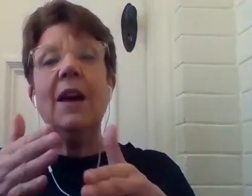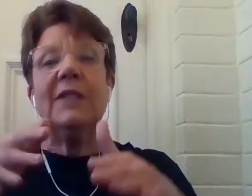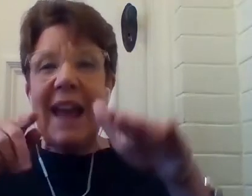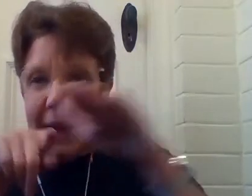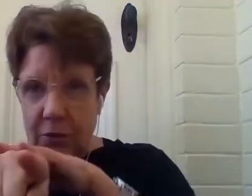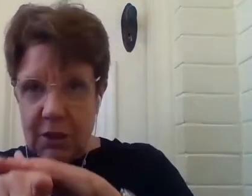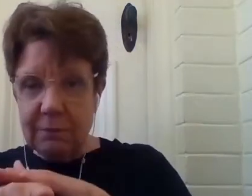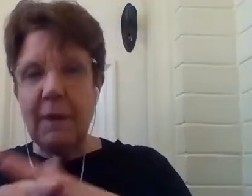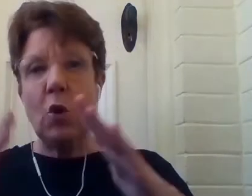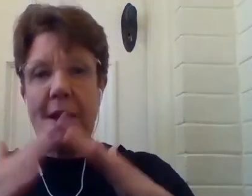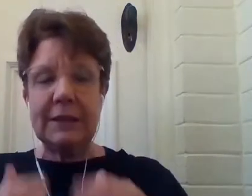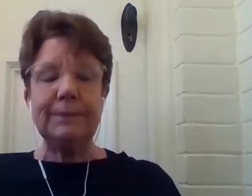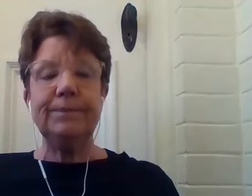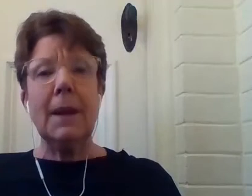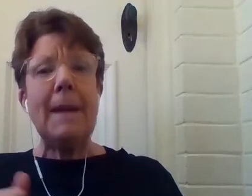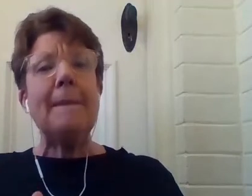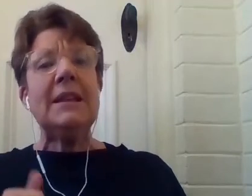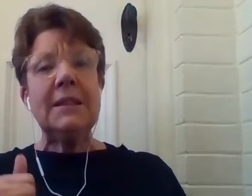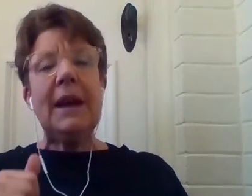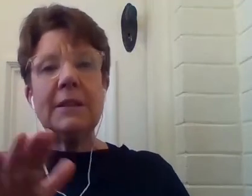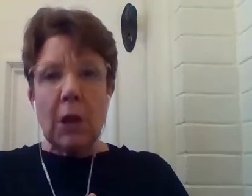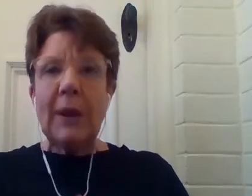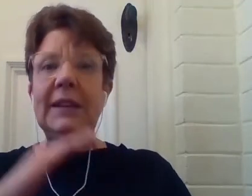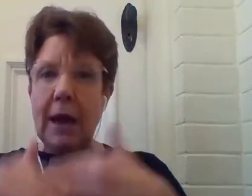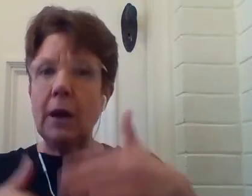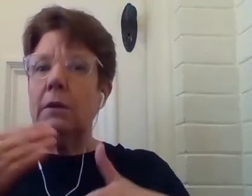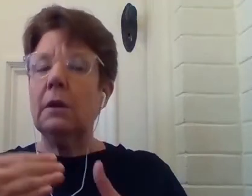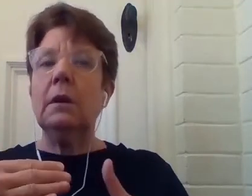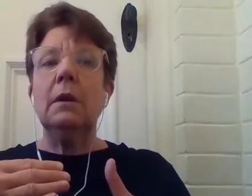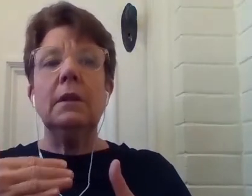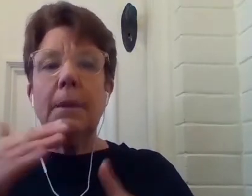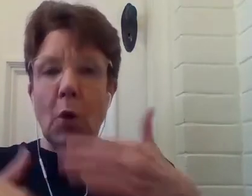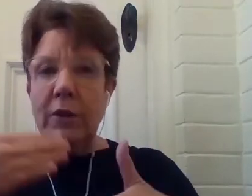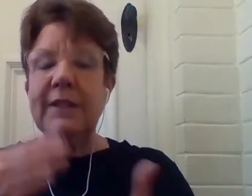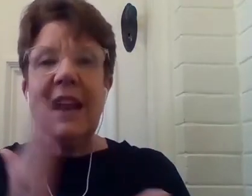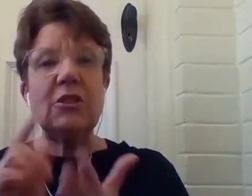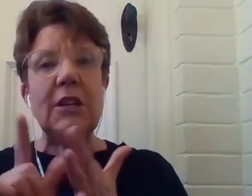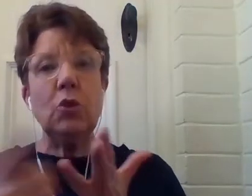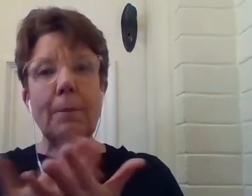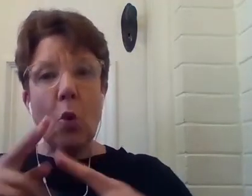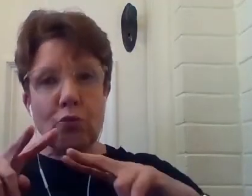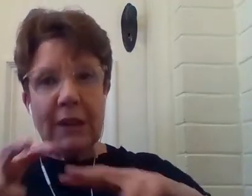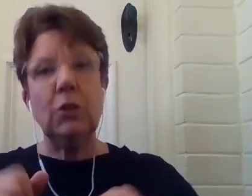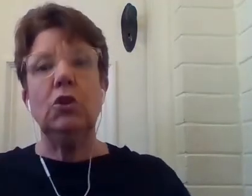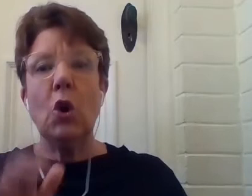about slowing down the whole process, actually, and just doing a bit more research about exactly who is it that you're building these